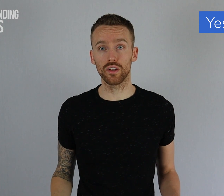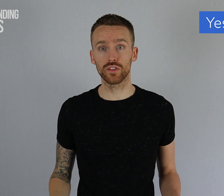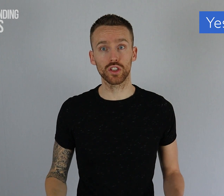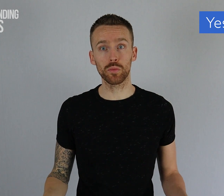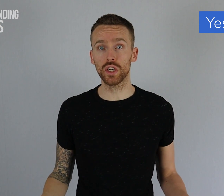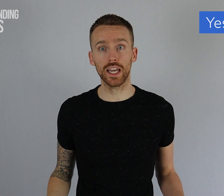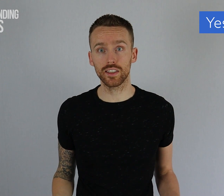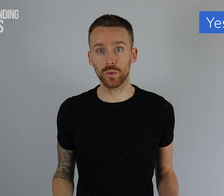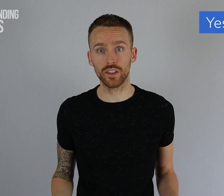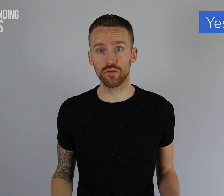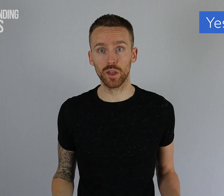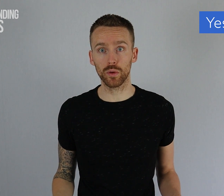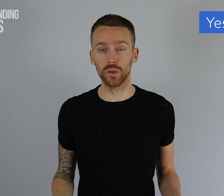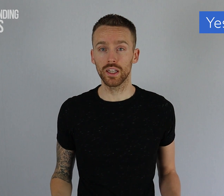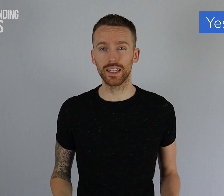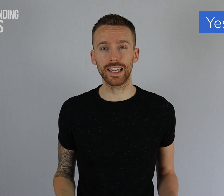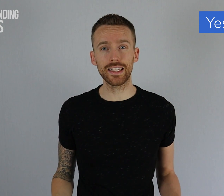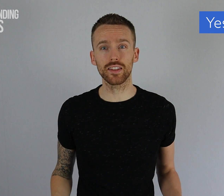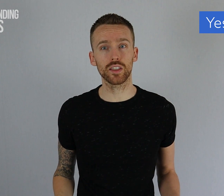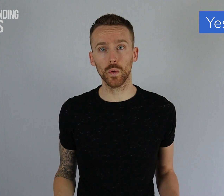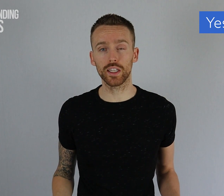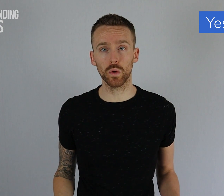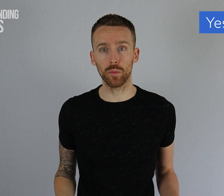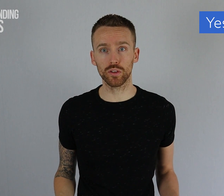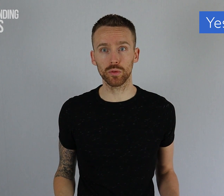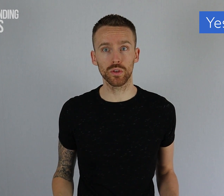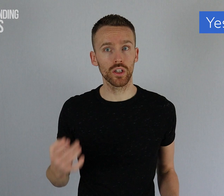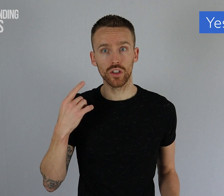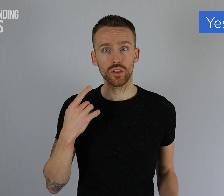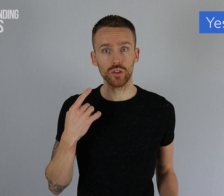of just communicating with deaf people and the easiest and quickest way possible, use